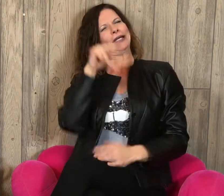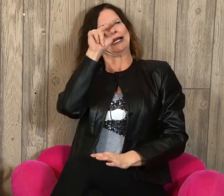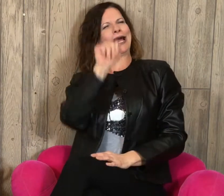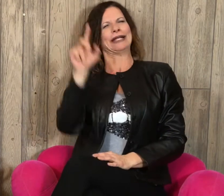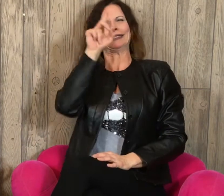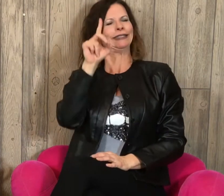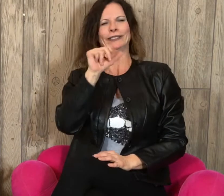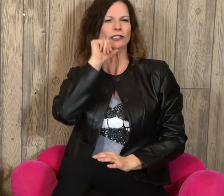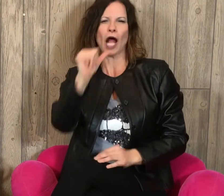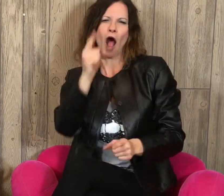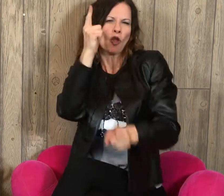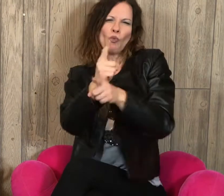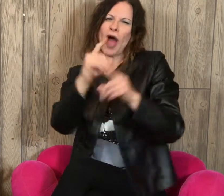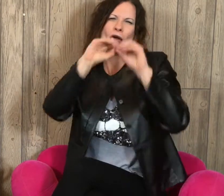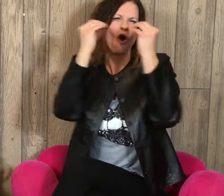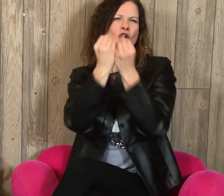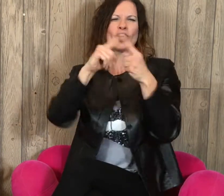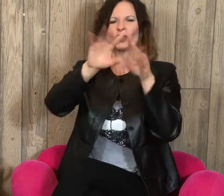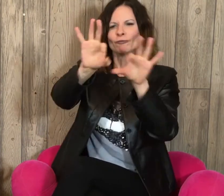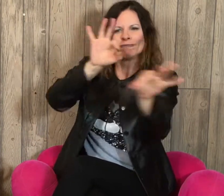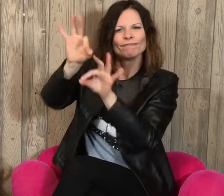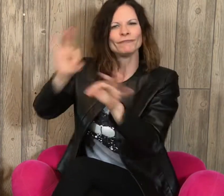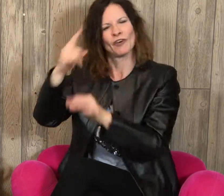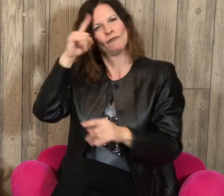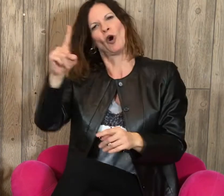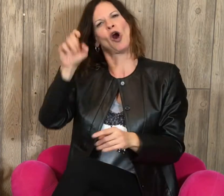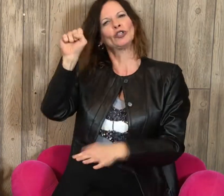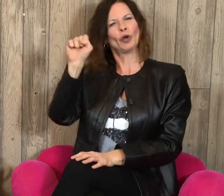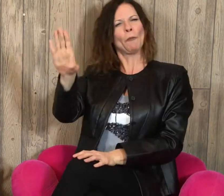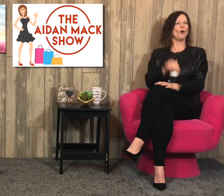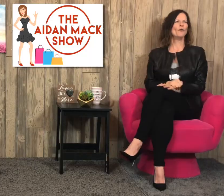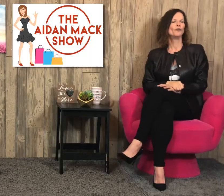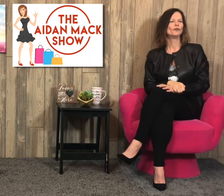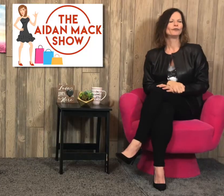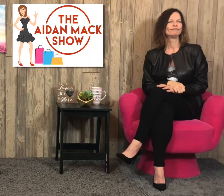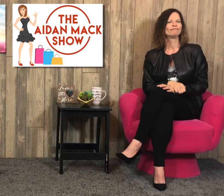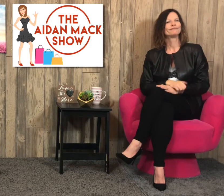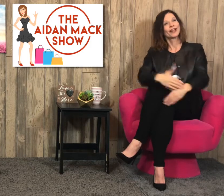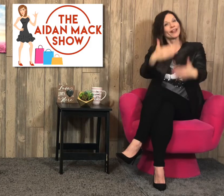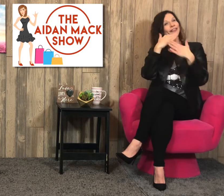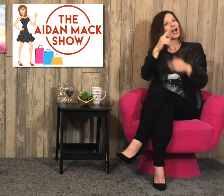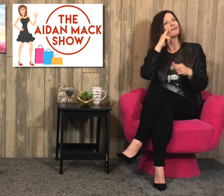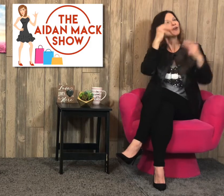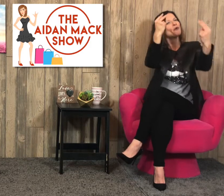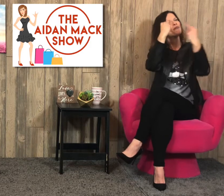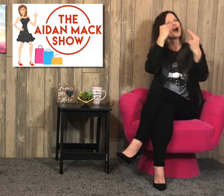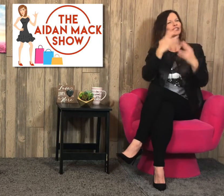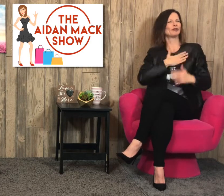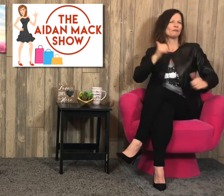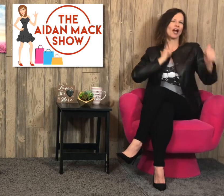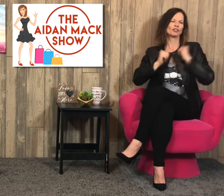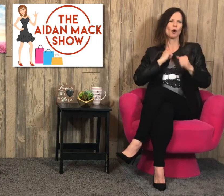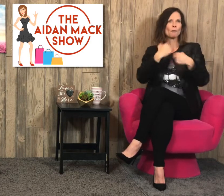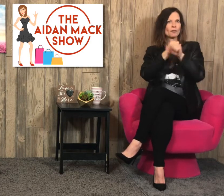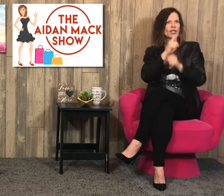That's why I feel that NAD is not the right organization to pick artists for the Super Bowl. Thank you for watching my show.